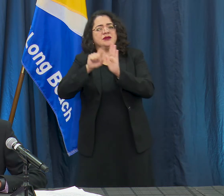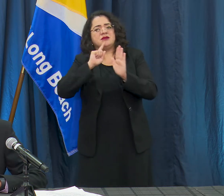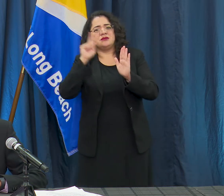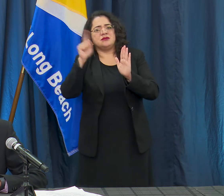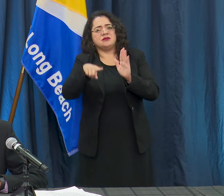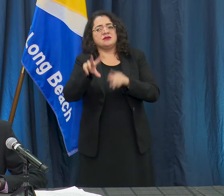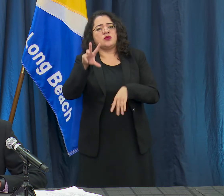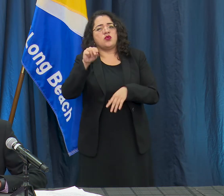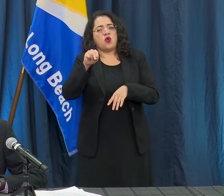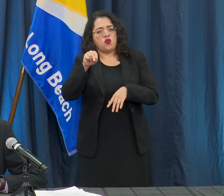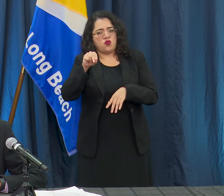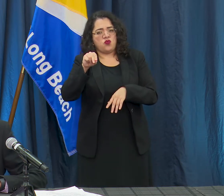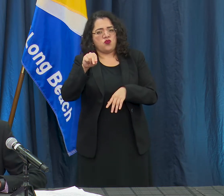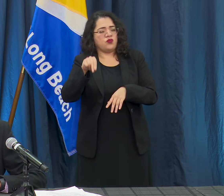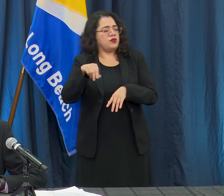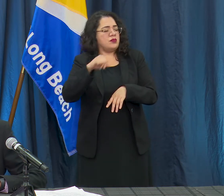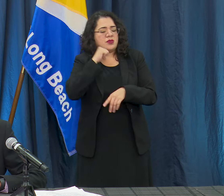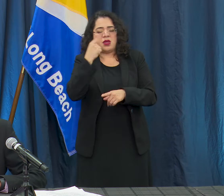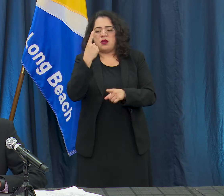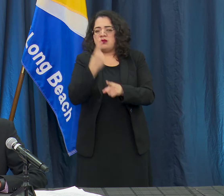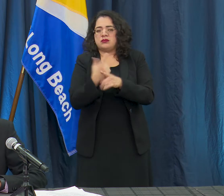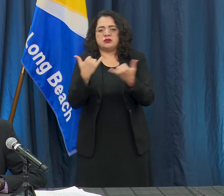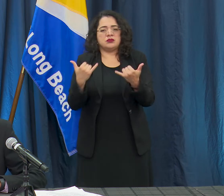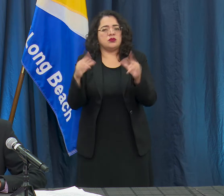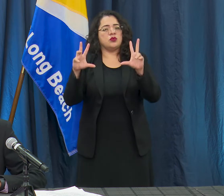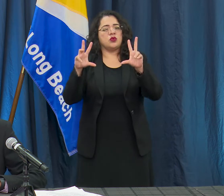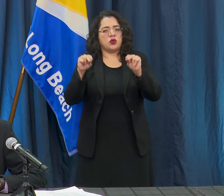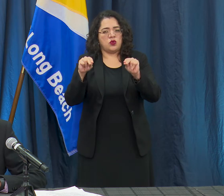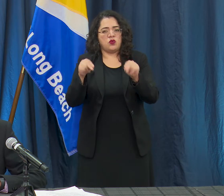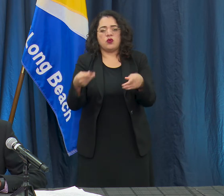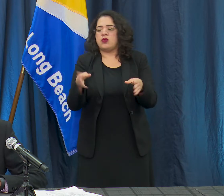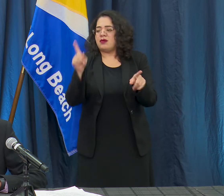County of LA, anyone else's health orders and so the only way we get there is to